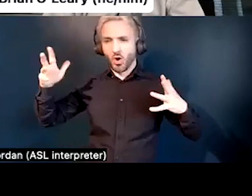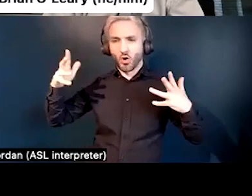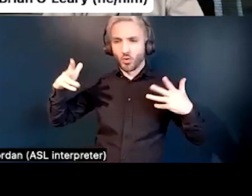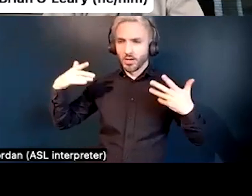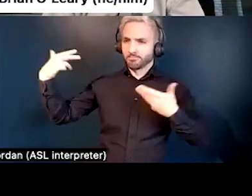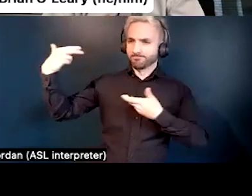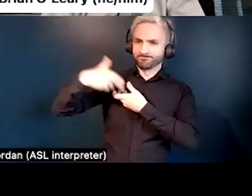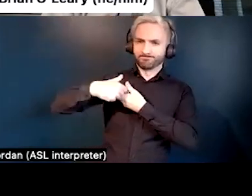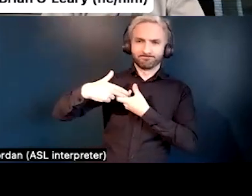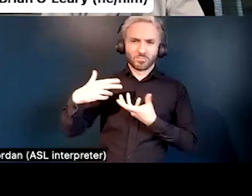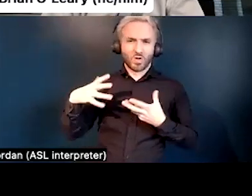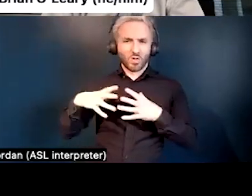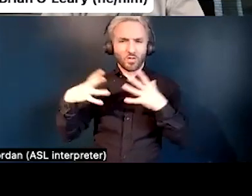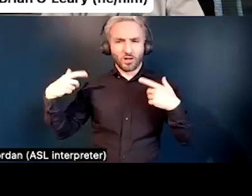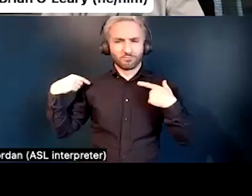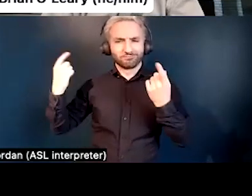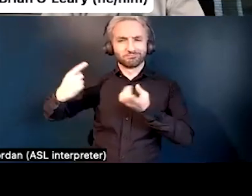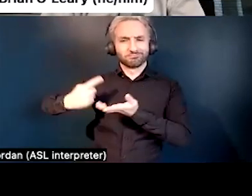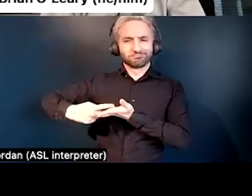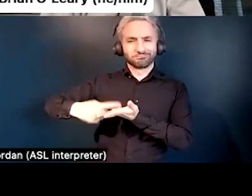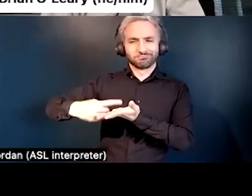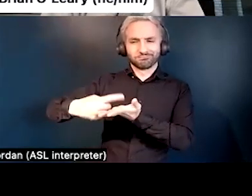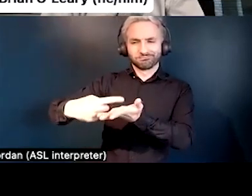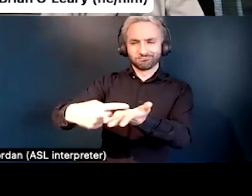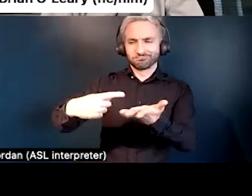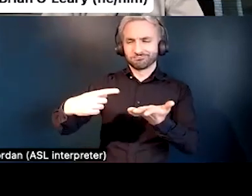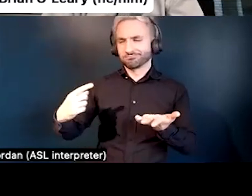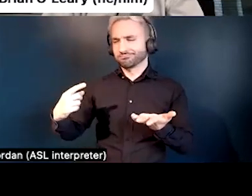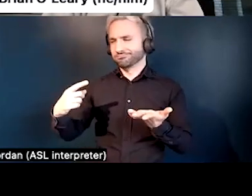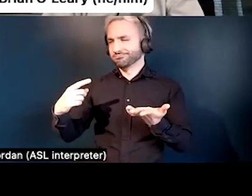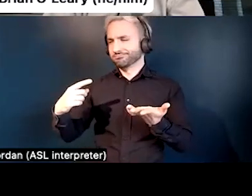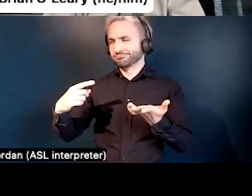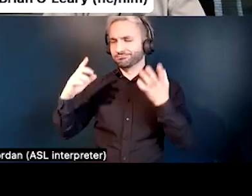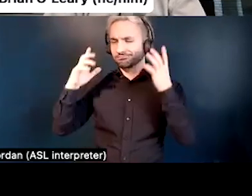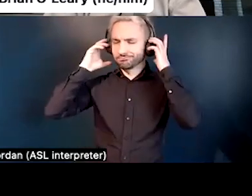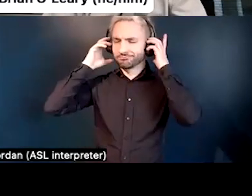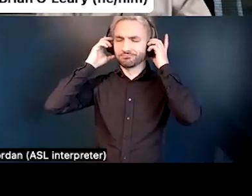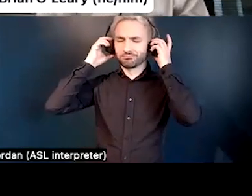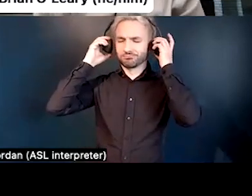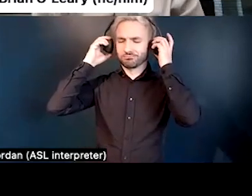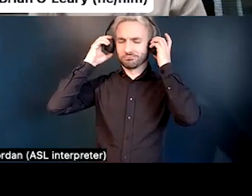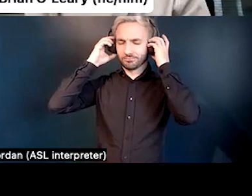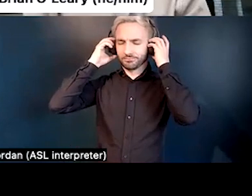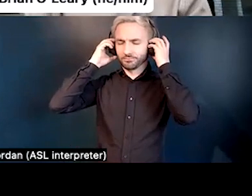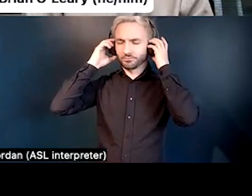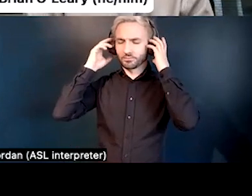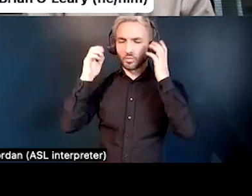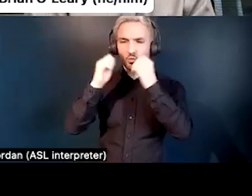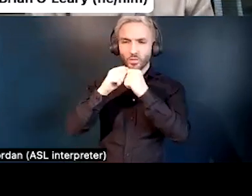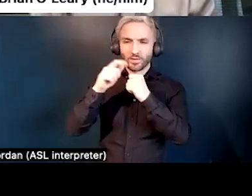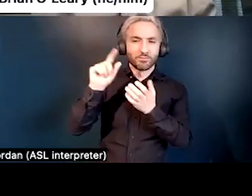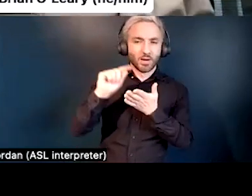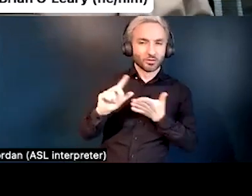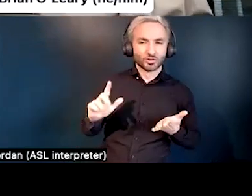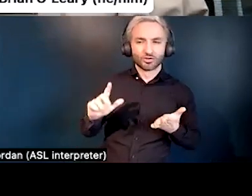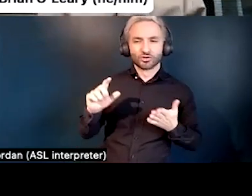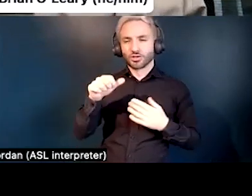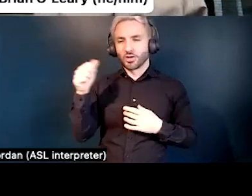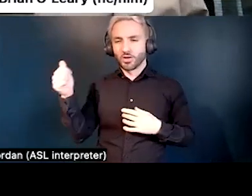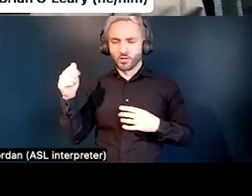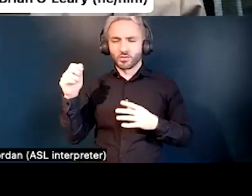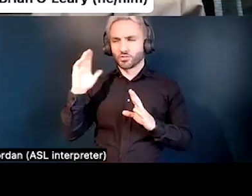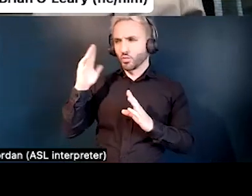that we would have with publishers and others. I think that, again, we would move jointly on that.